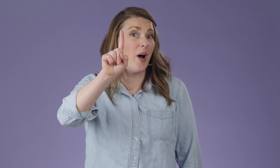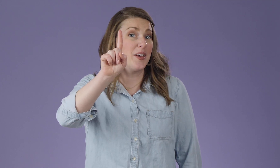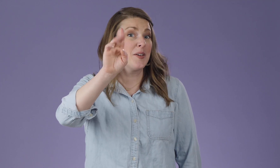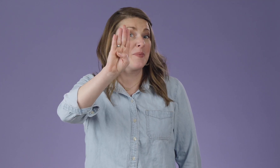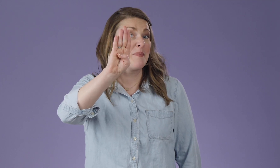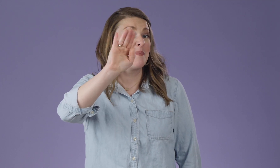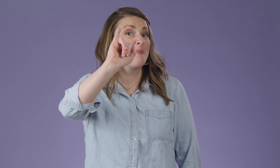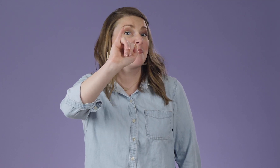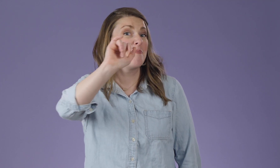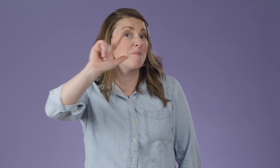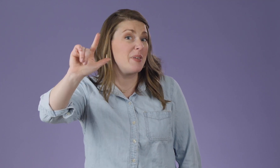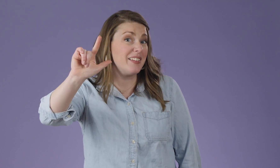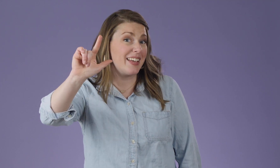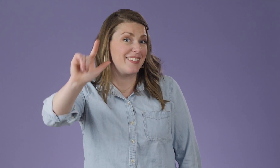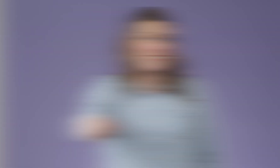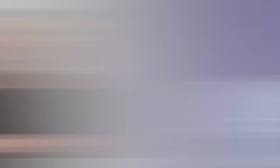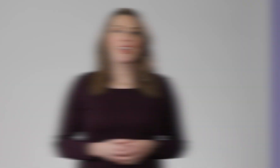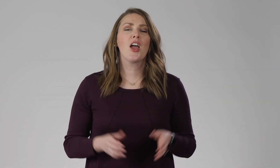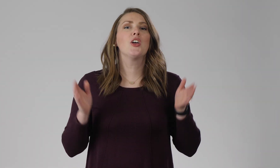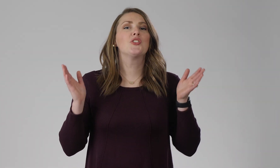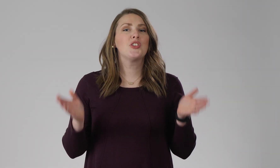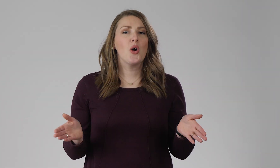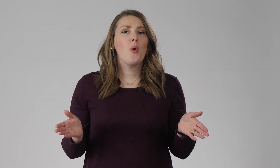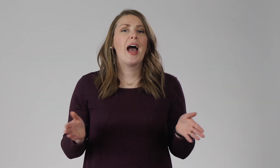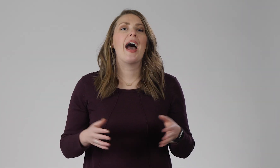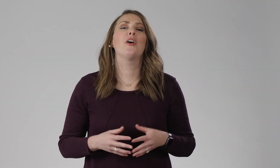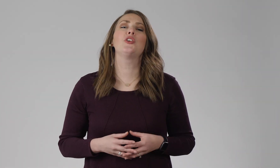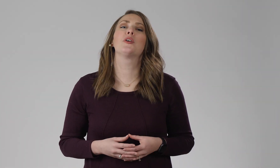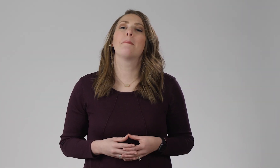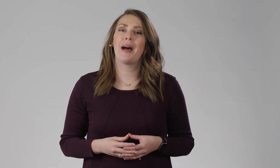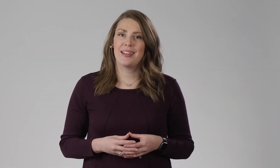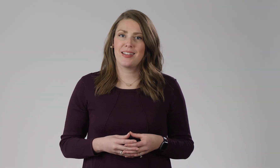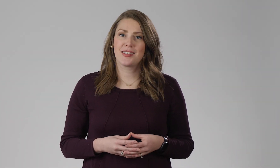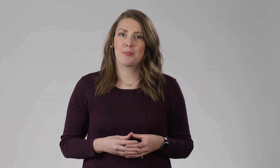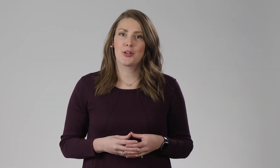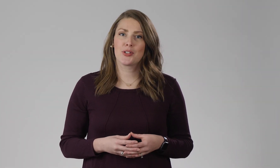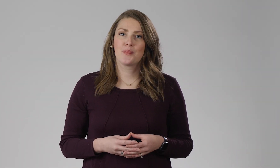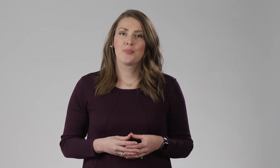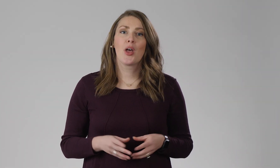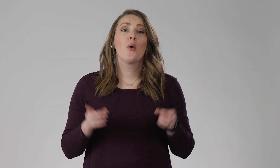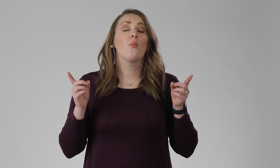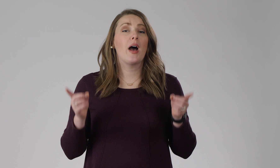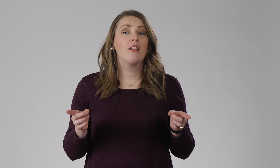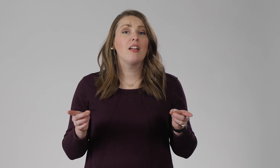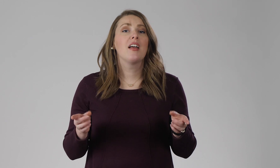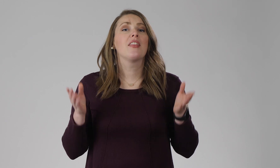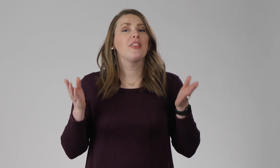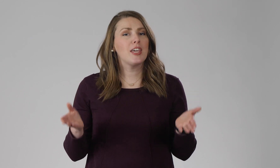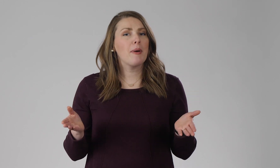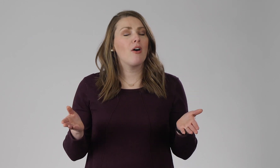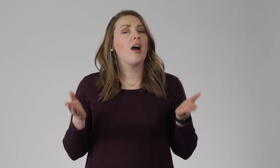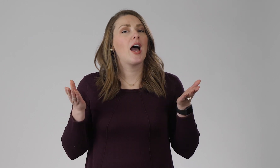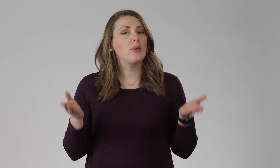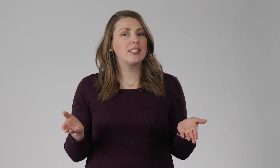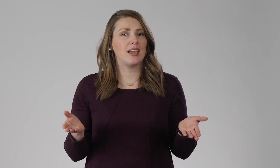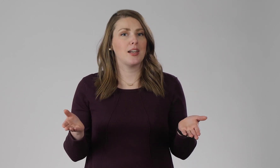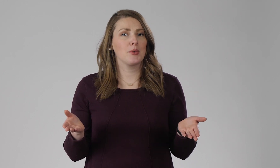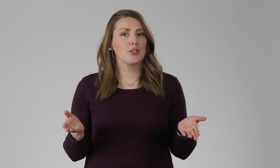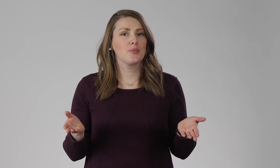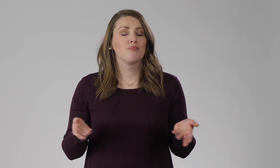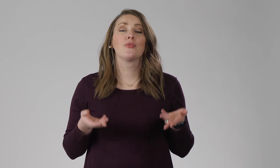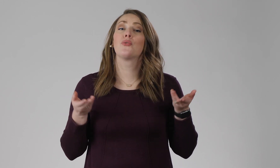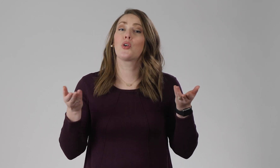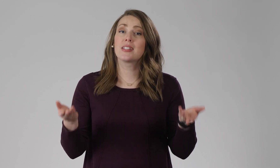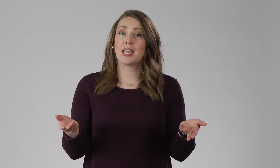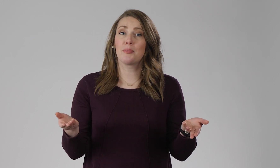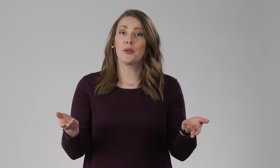'one-billion.' So how do you combine these numbers... well think about how we say numbers. For example,